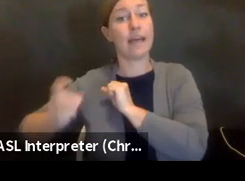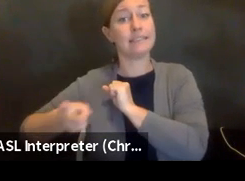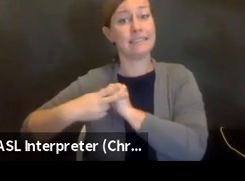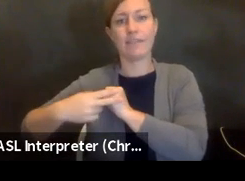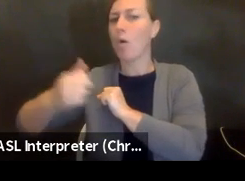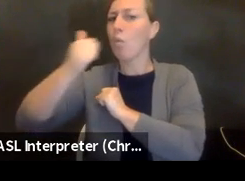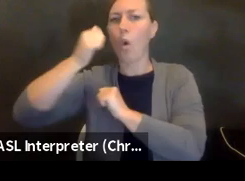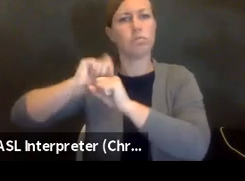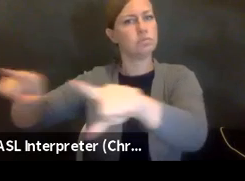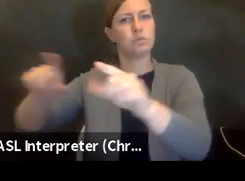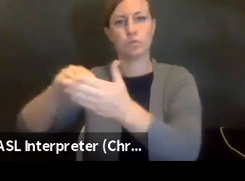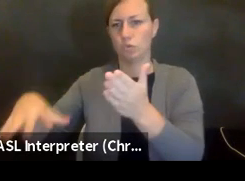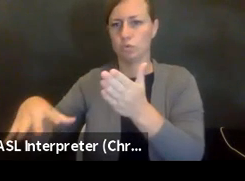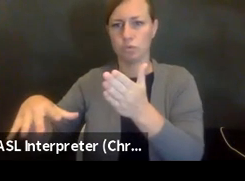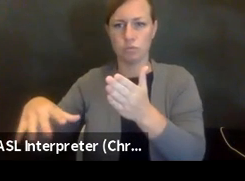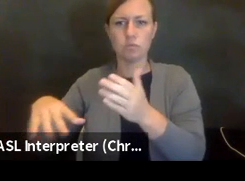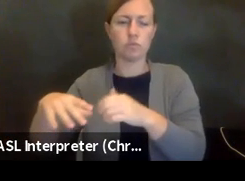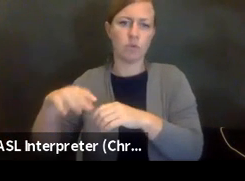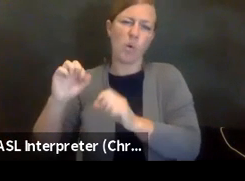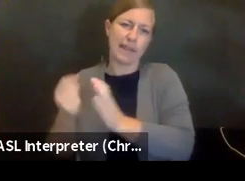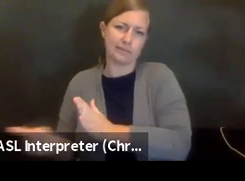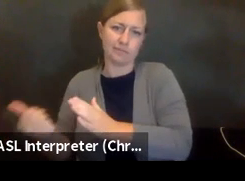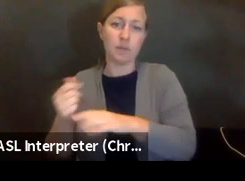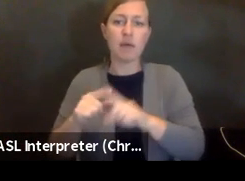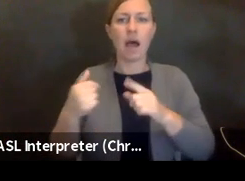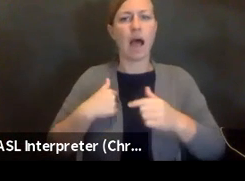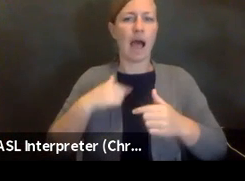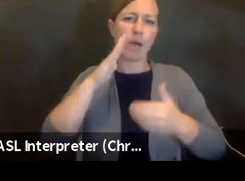Katherine Livick - ESD 112: Or I can just get rid of it. But I'm actually just going to go ahead and assign this right away.